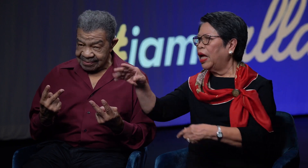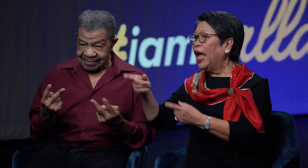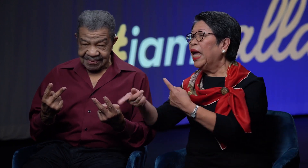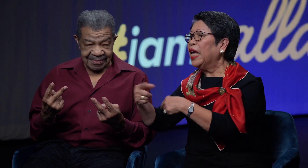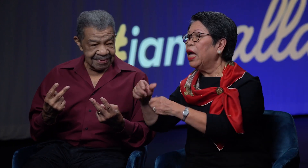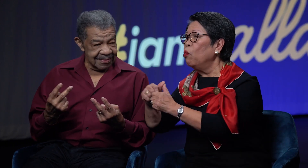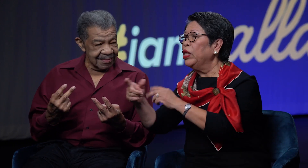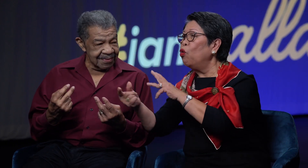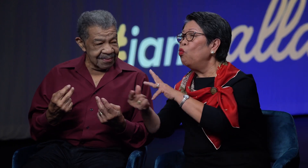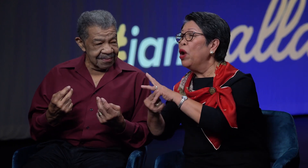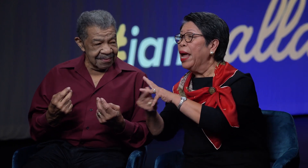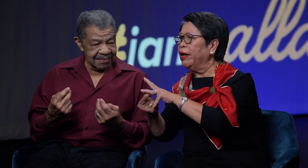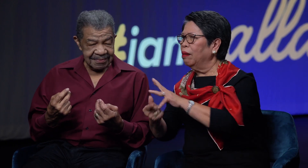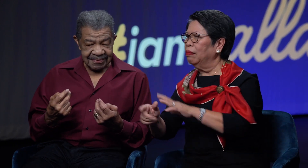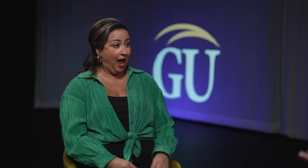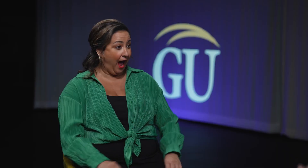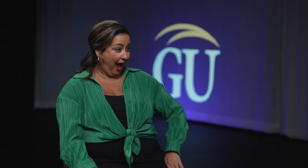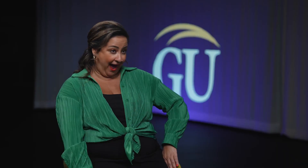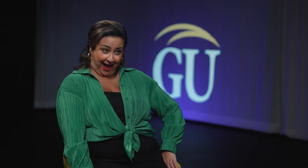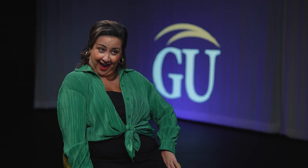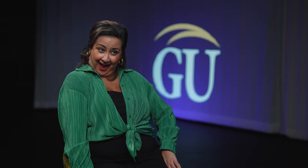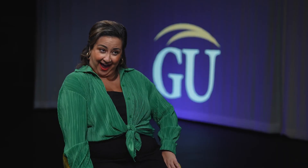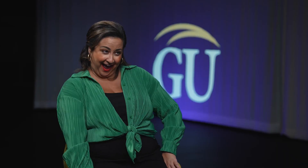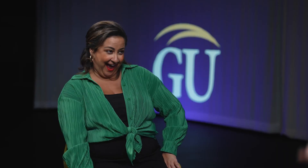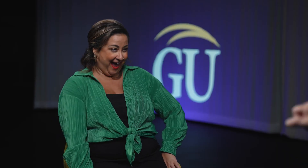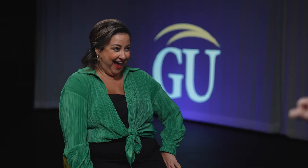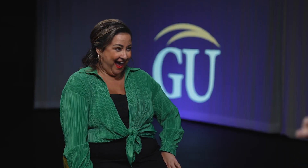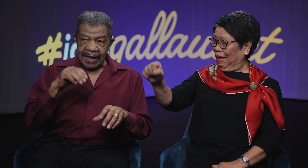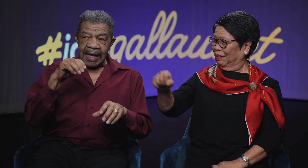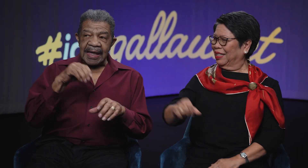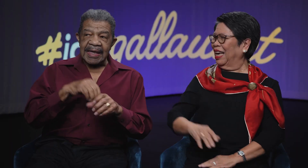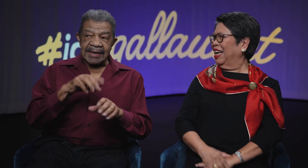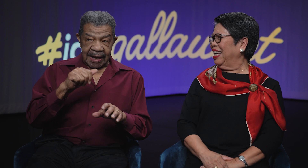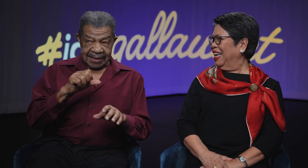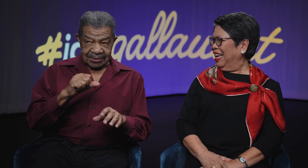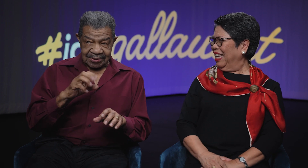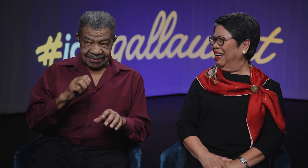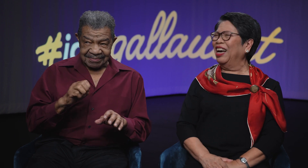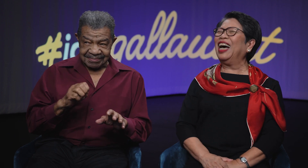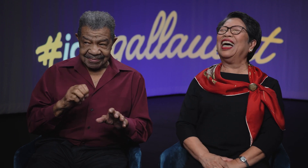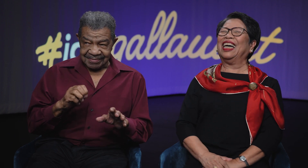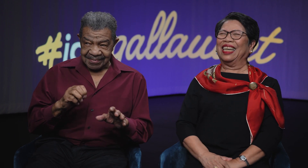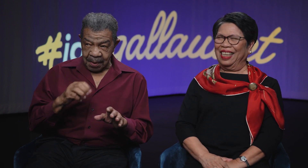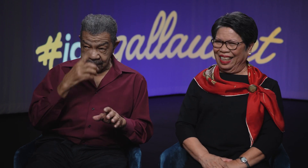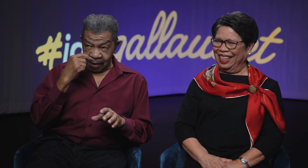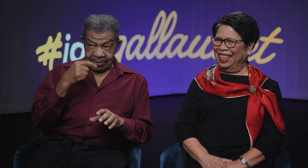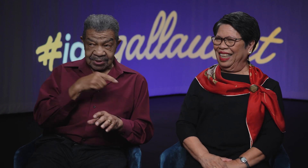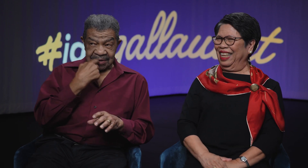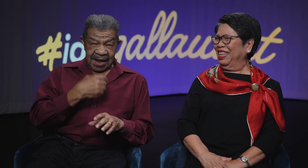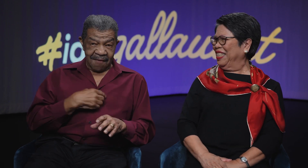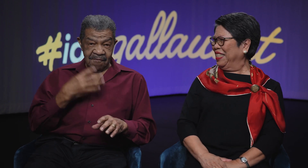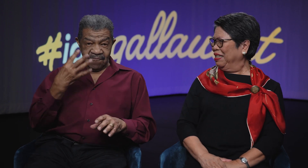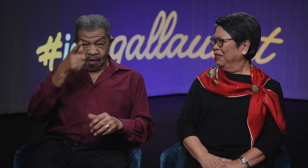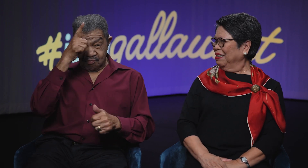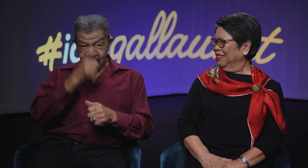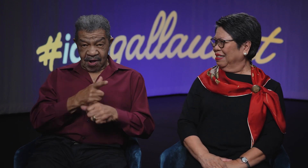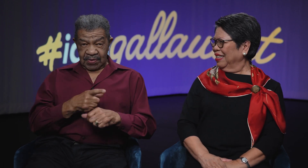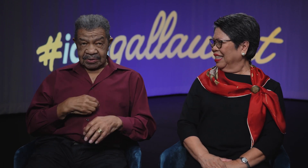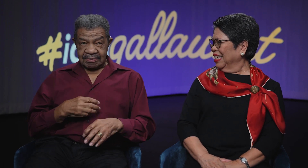He came with a ring! Wow! Just in case, because she said she had four brothers.